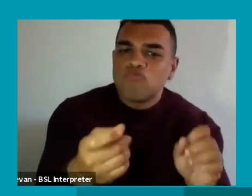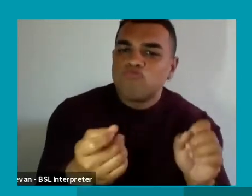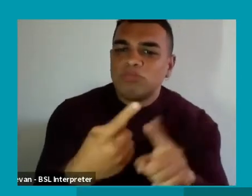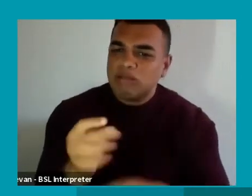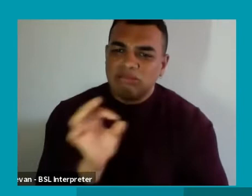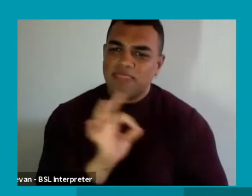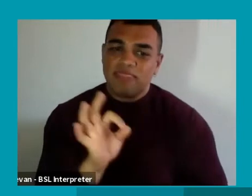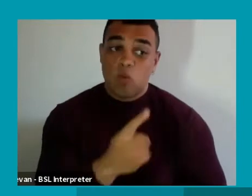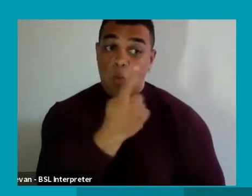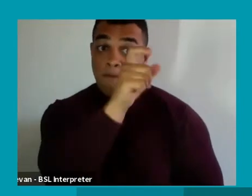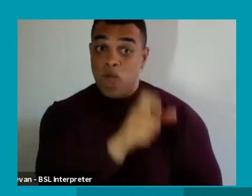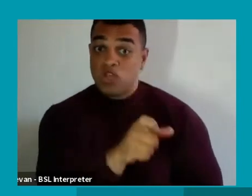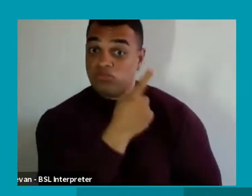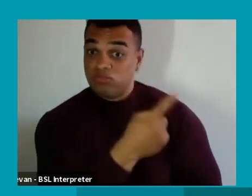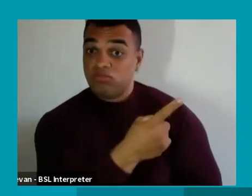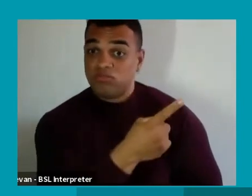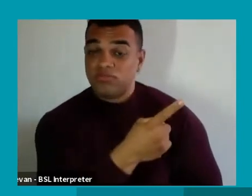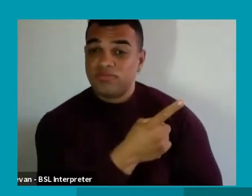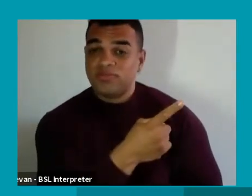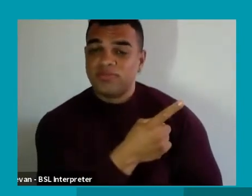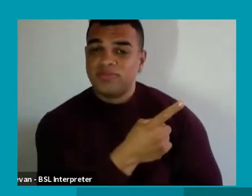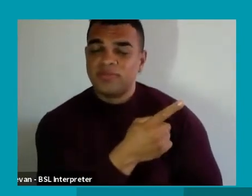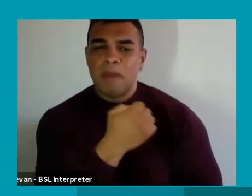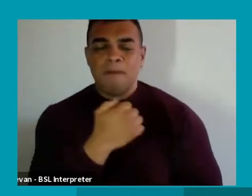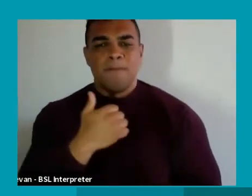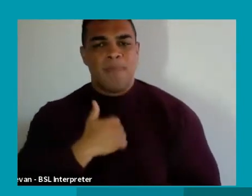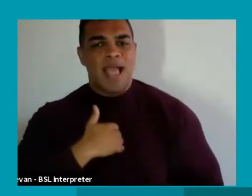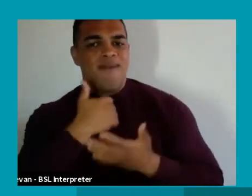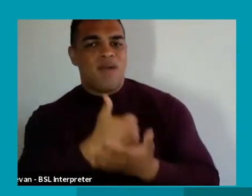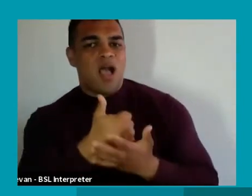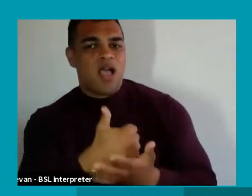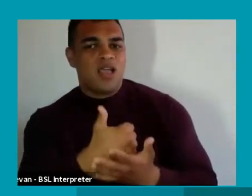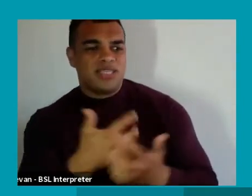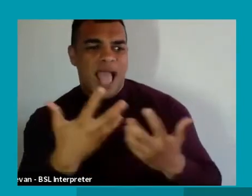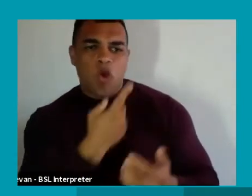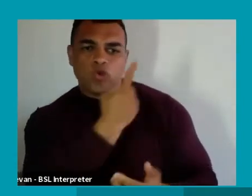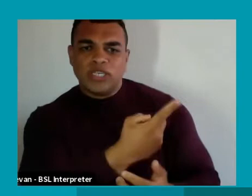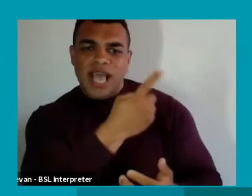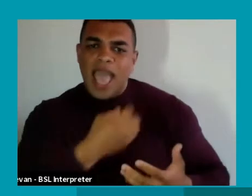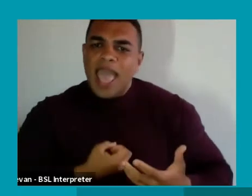It's about how you view your own experiences and how you express them. That's the first part of the challenge,